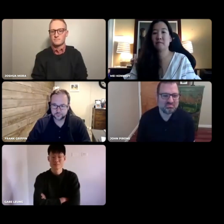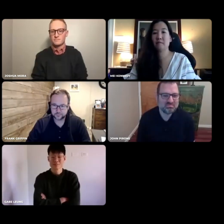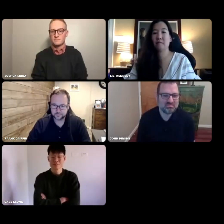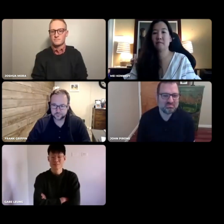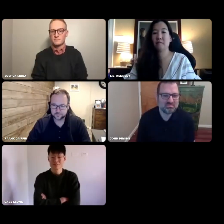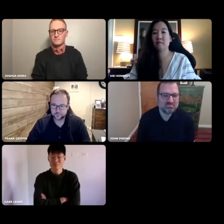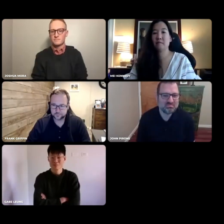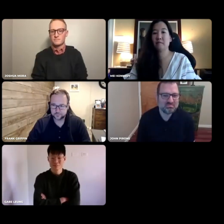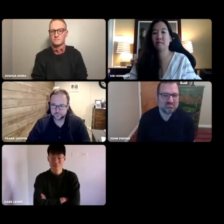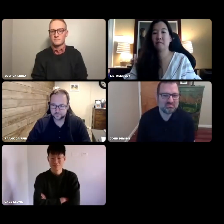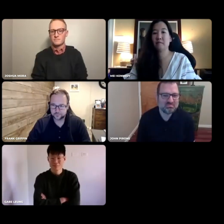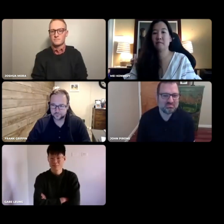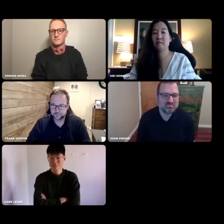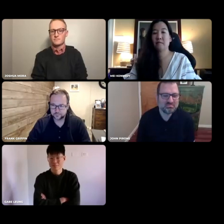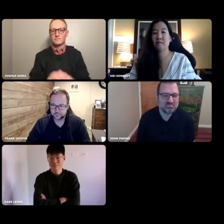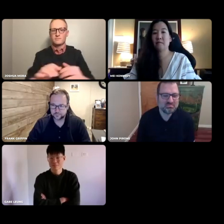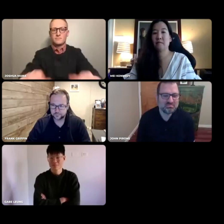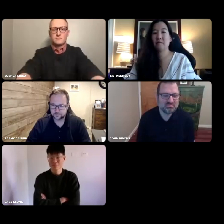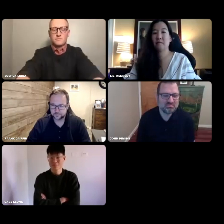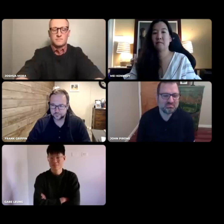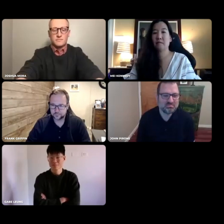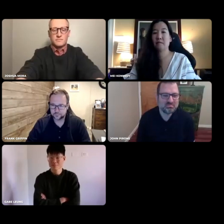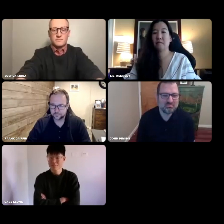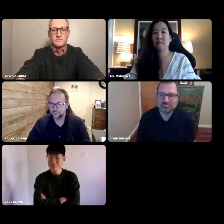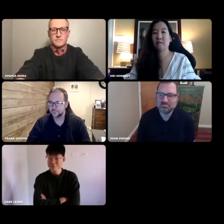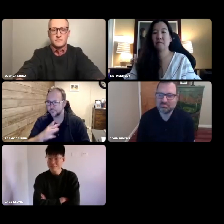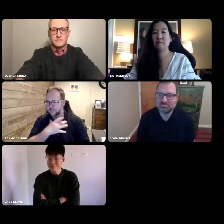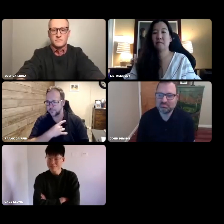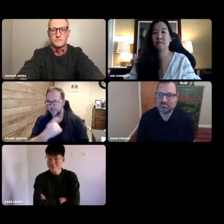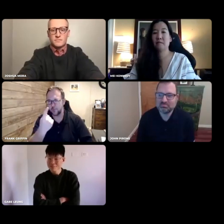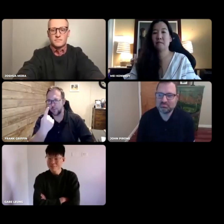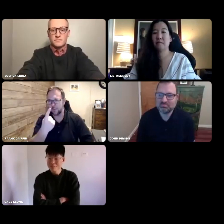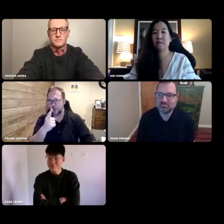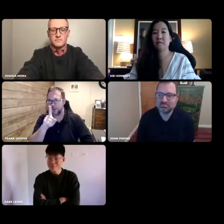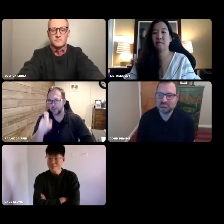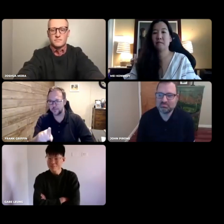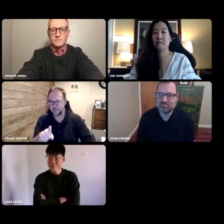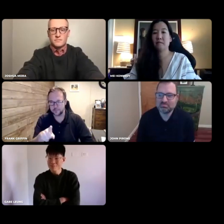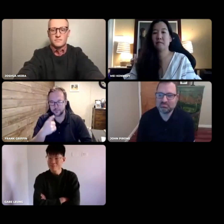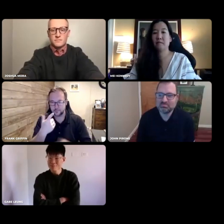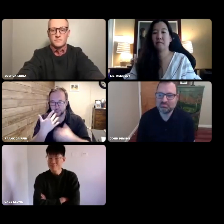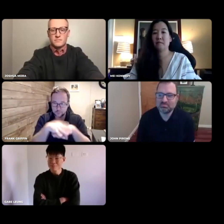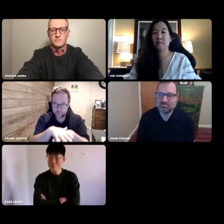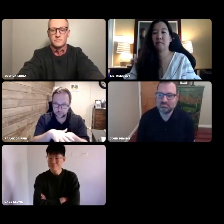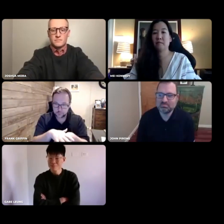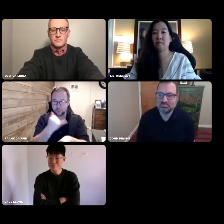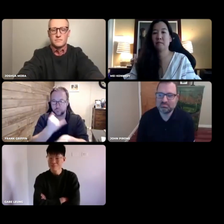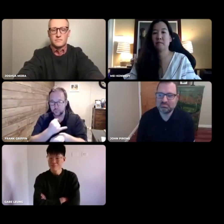Either college or high school is my thought. Okay, we'll see.